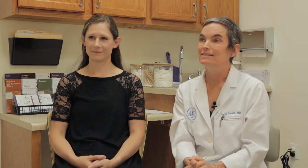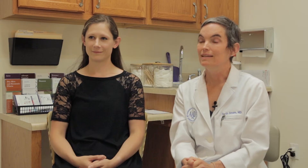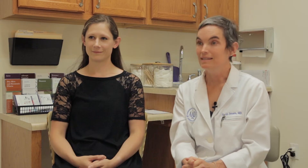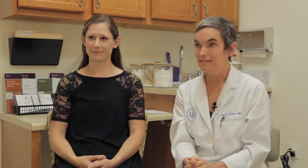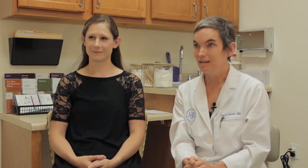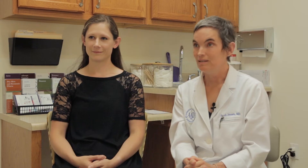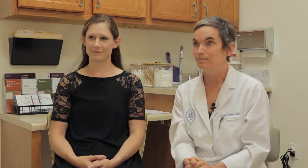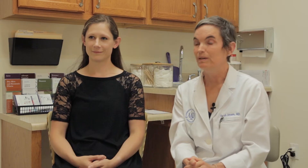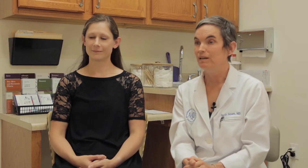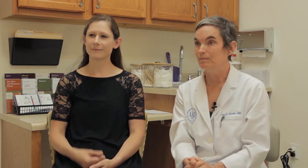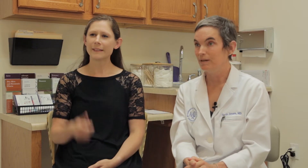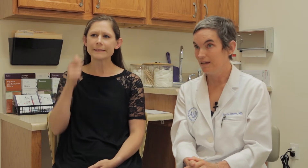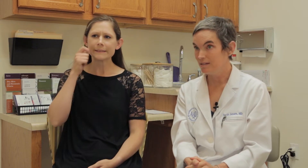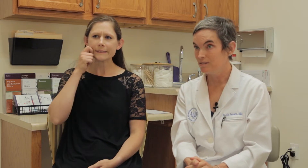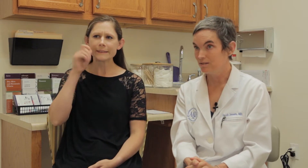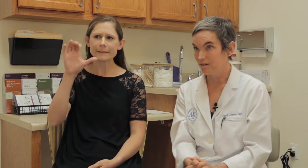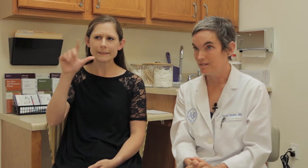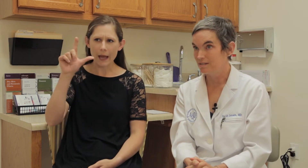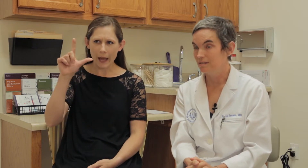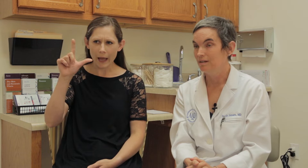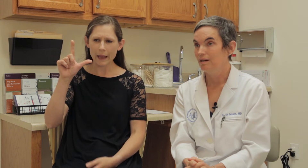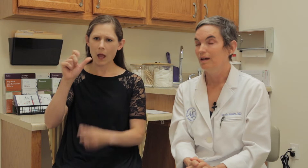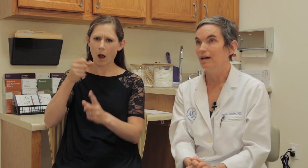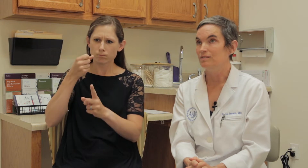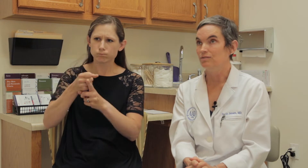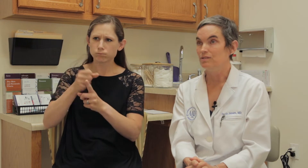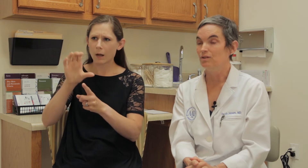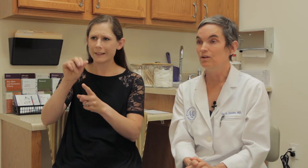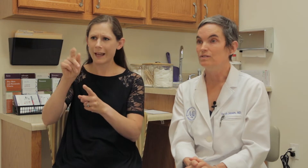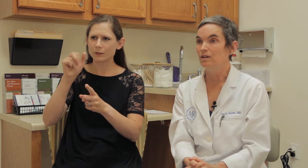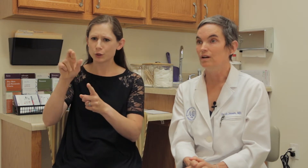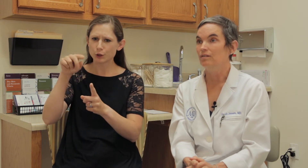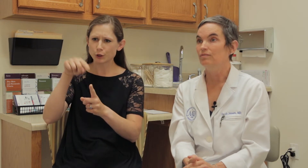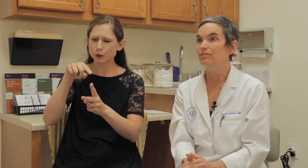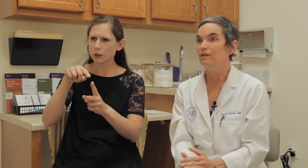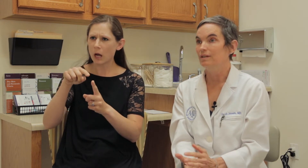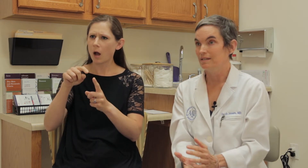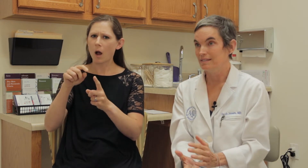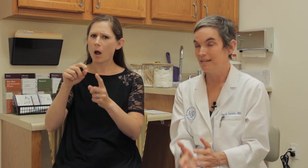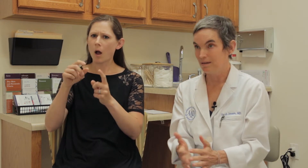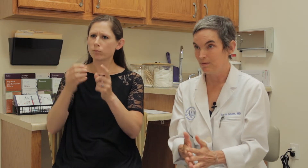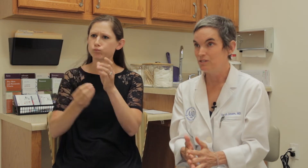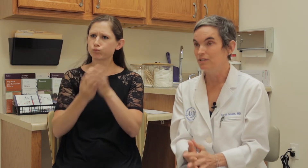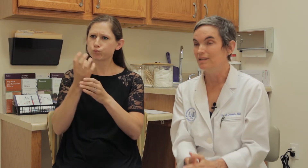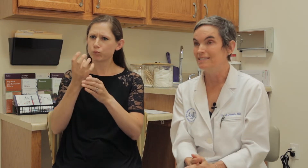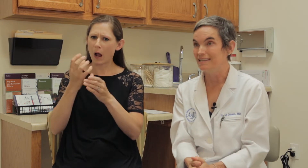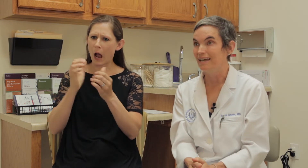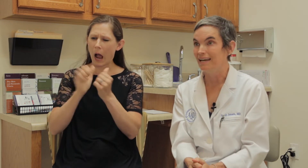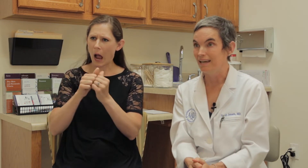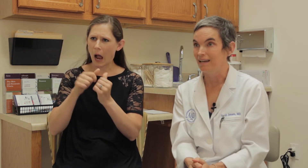Skin cells become cancerous as a result of damage to the DNA